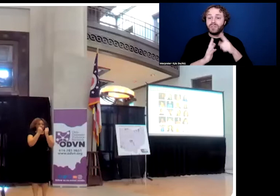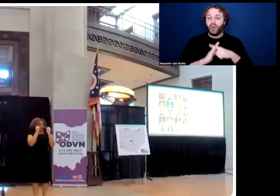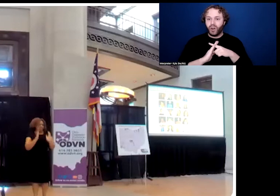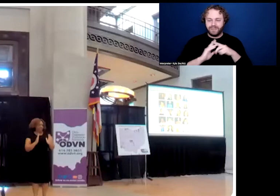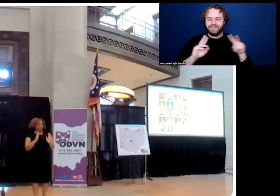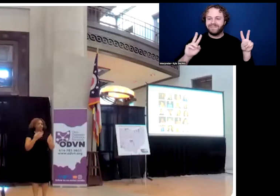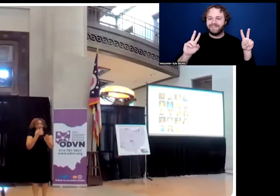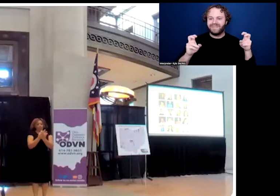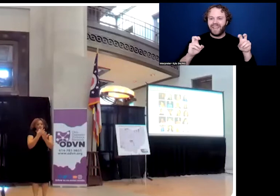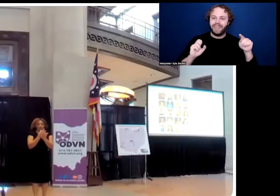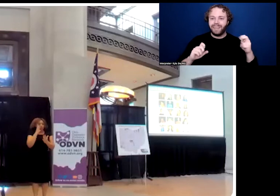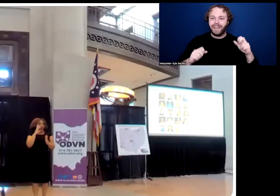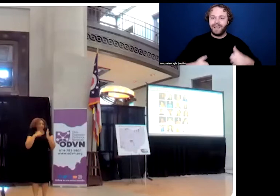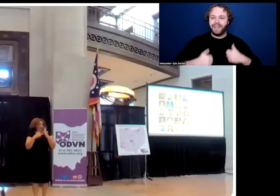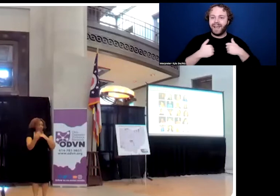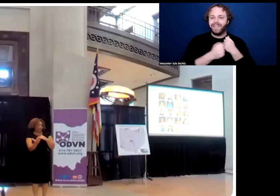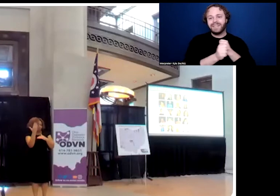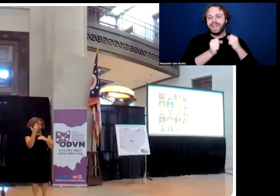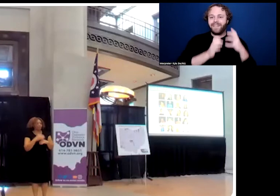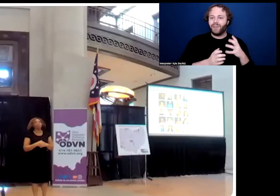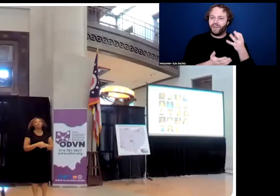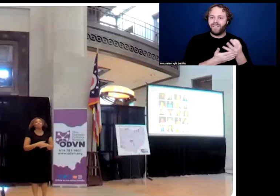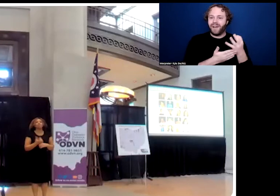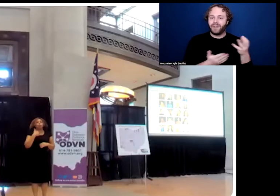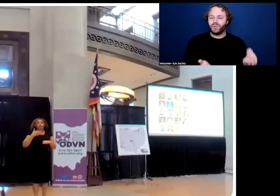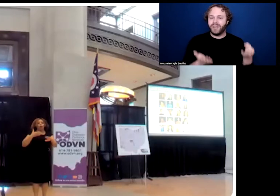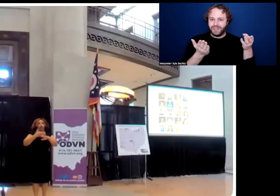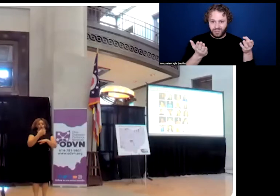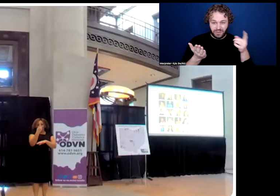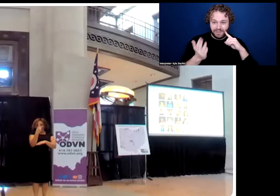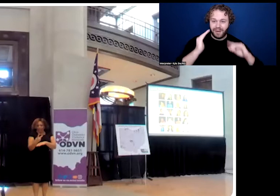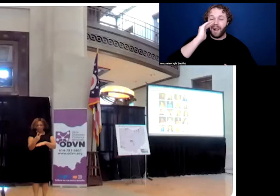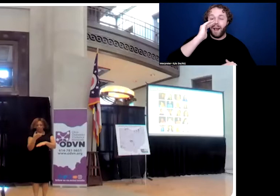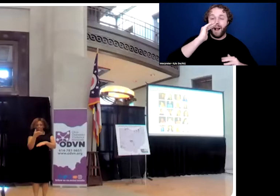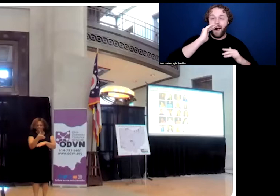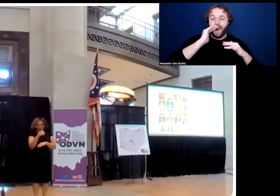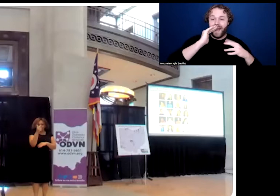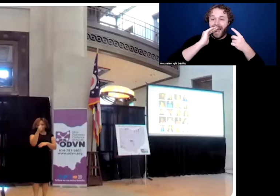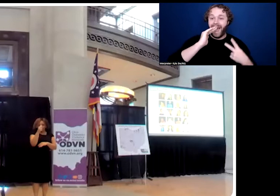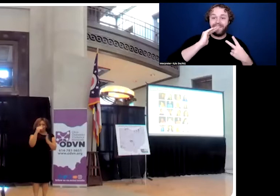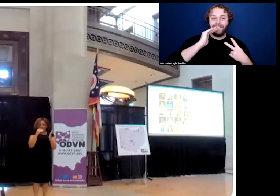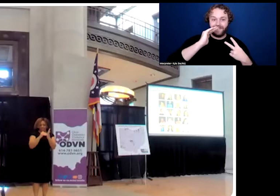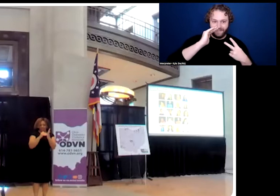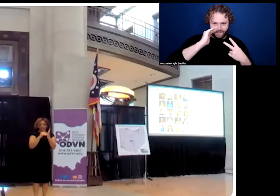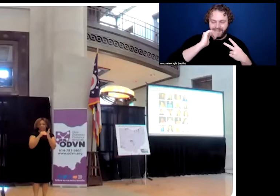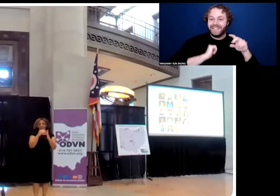I checked it this morning. We are over halfway there. $10,060. All right. Right.